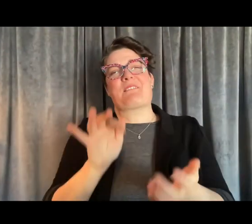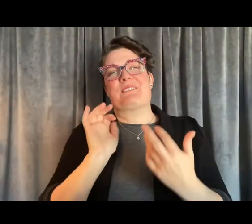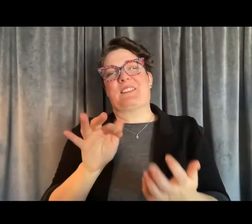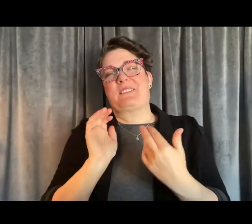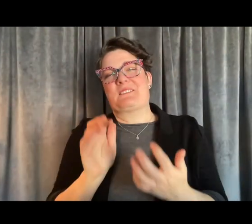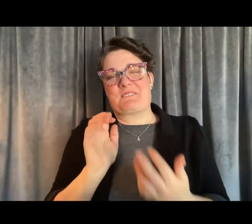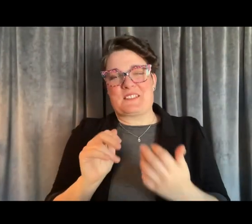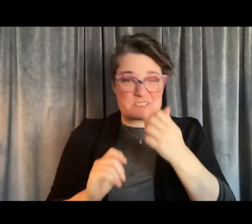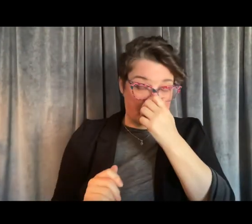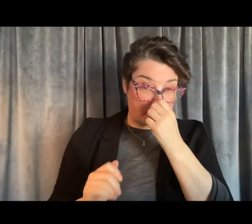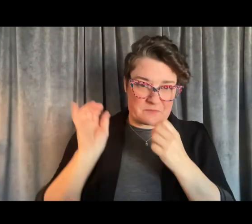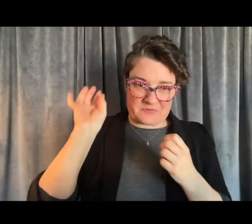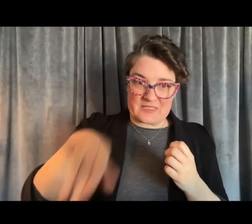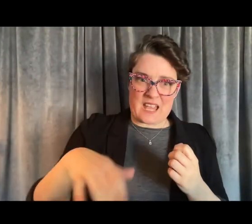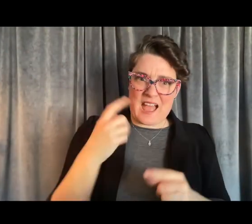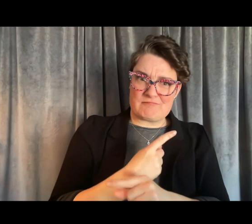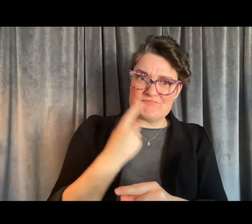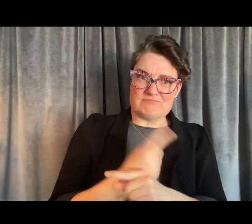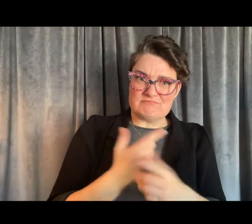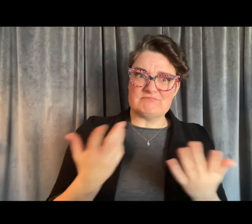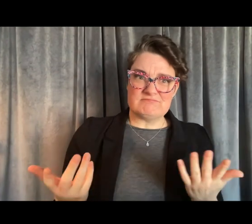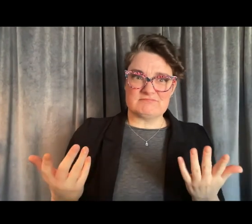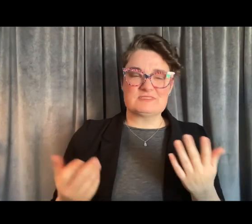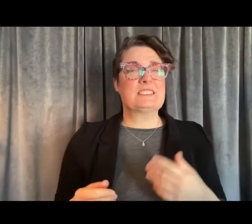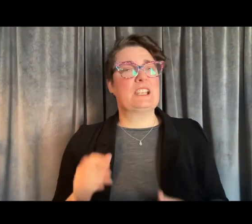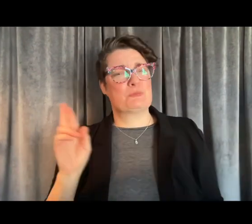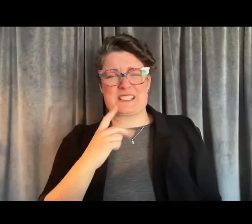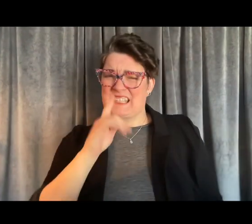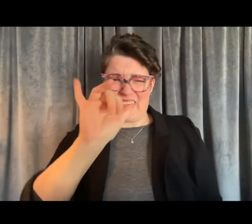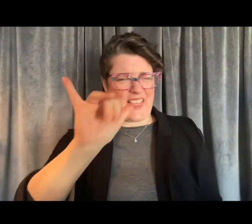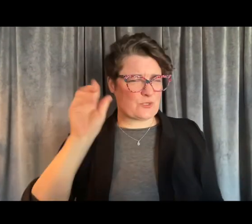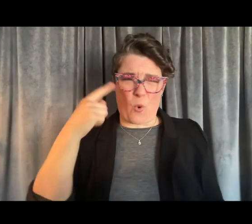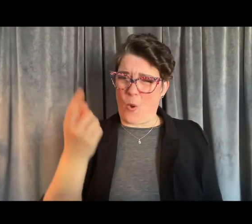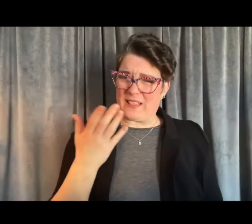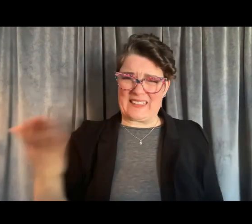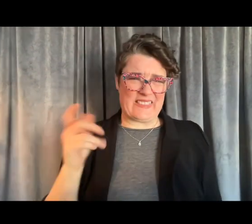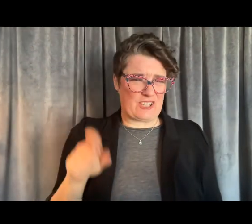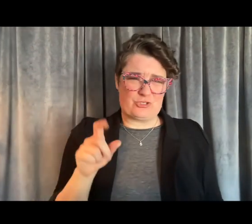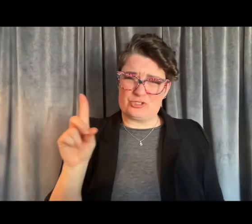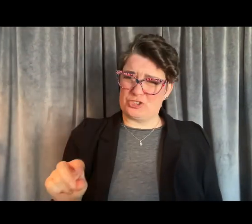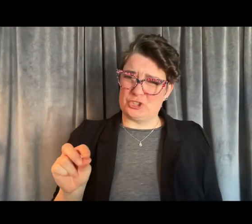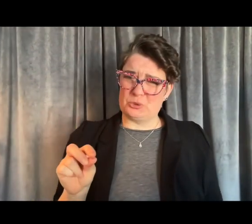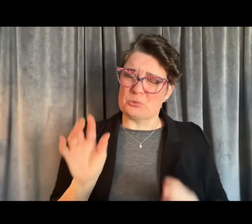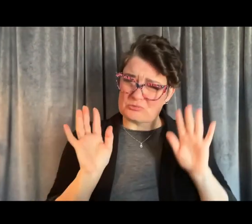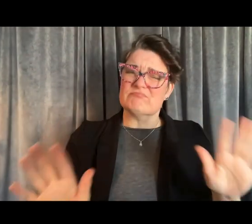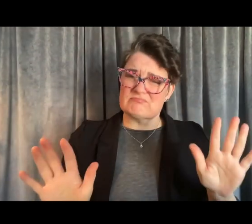They're like, that's the thing to do. You know? Good things will happen. Rebekah: That's the only thing to do, actually.